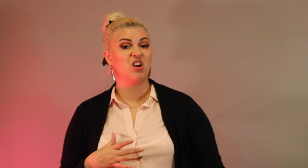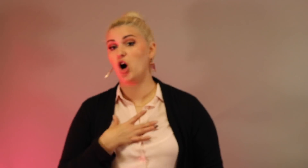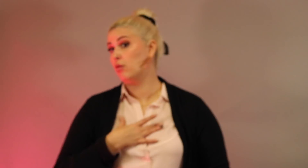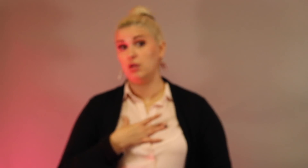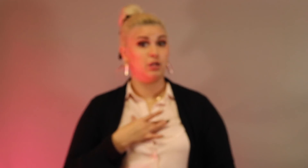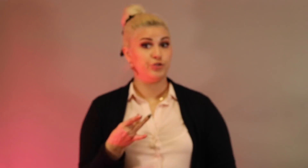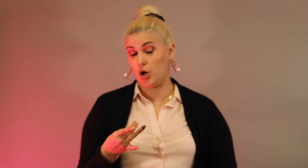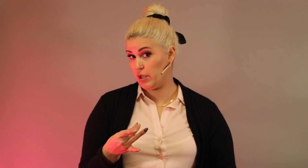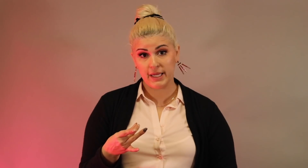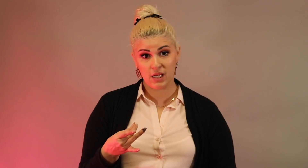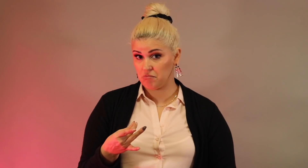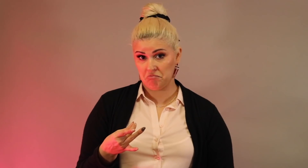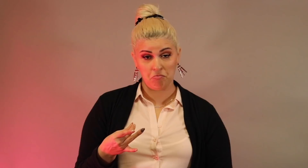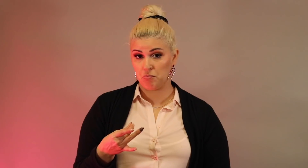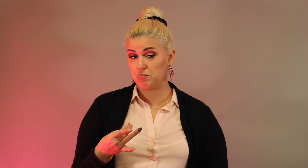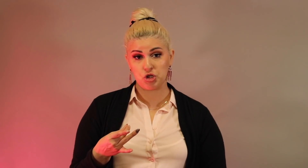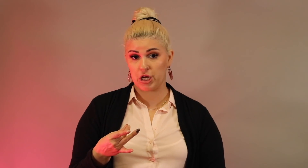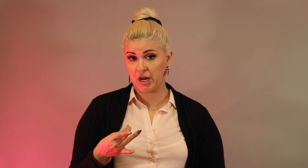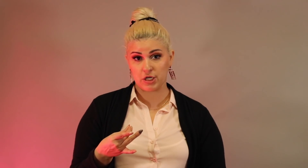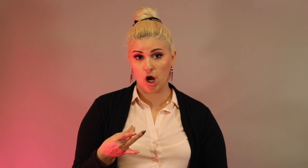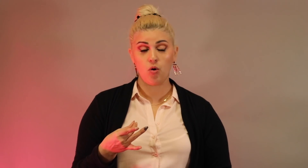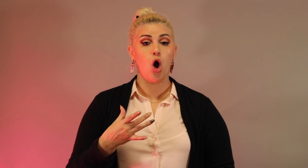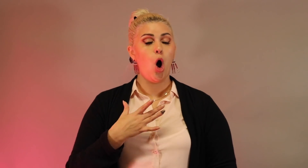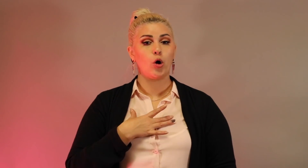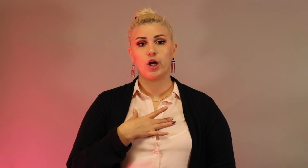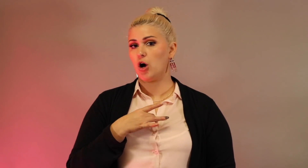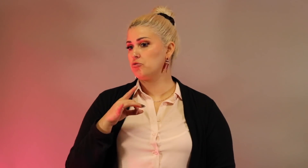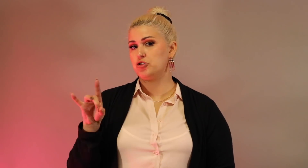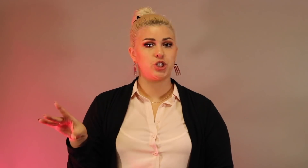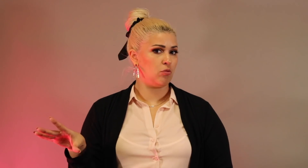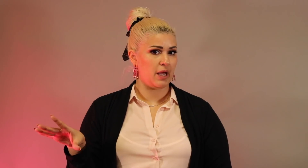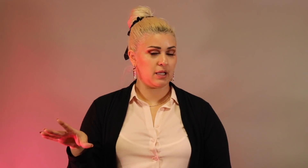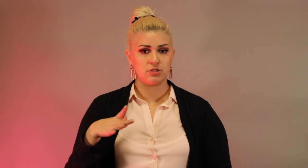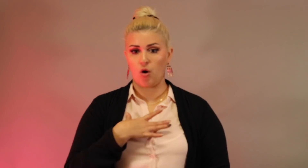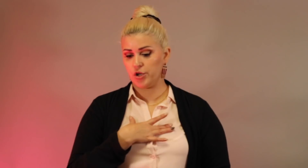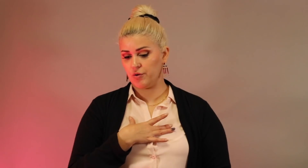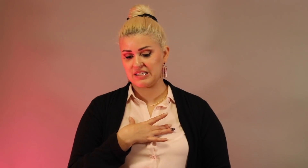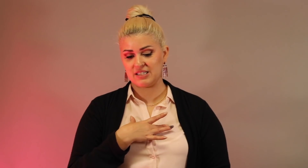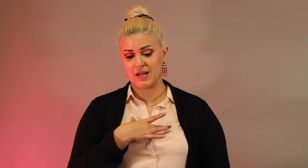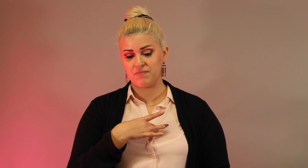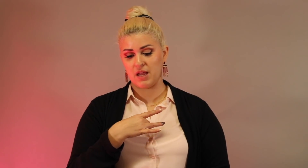you can go, don't like it, and shake your head no. Or you can go, don't like it. So all you're doing is the same thing